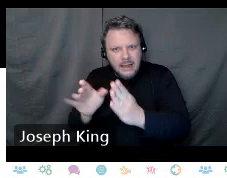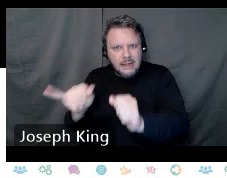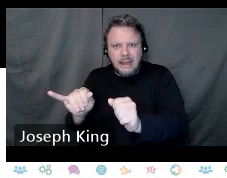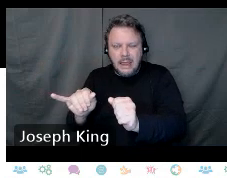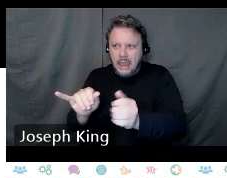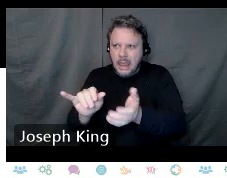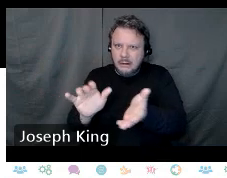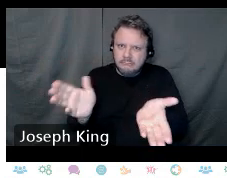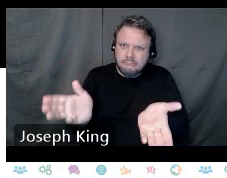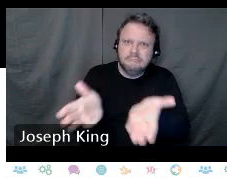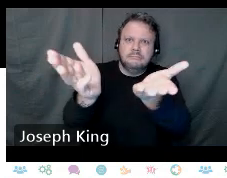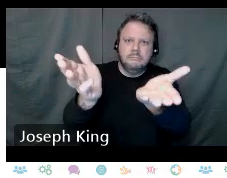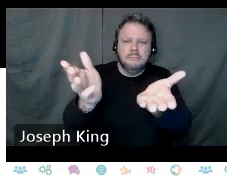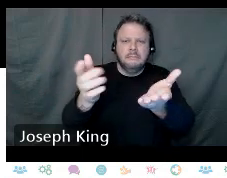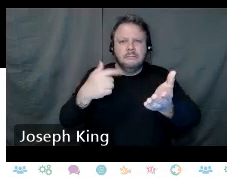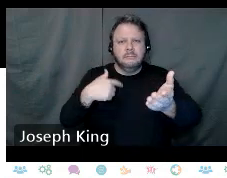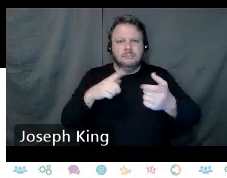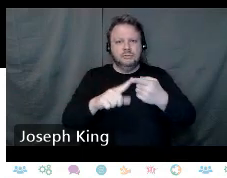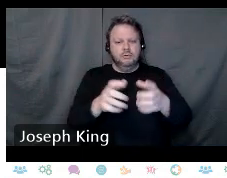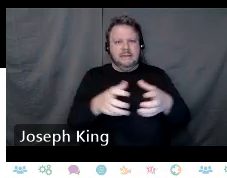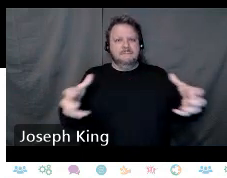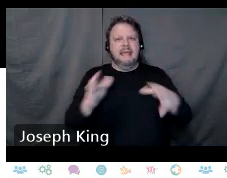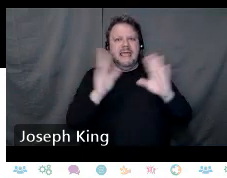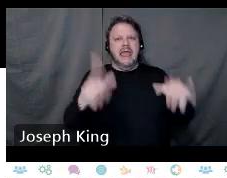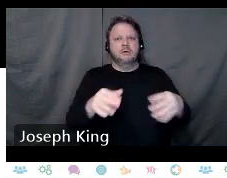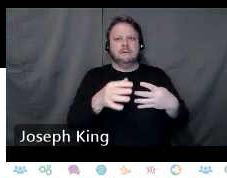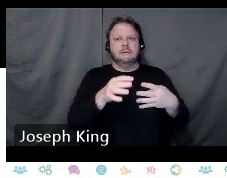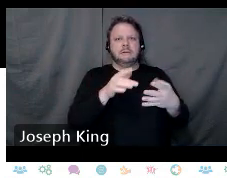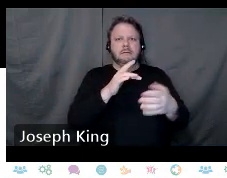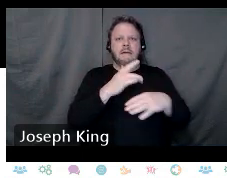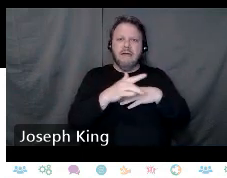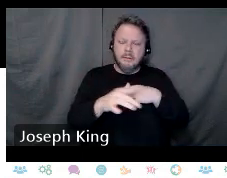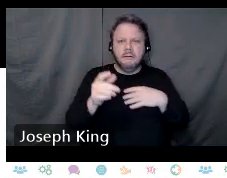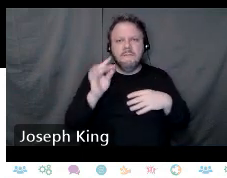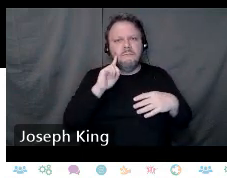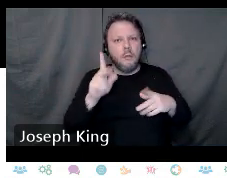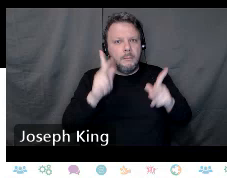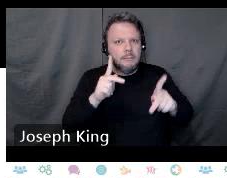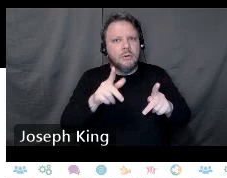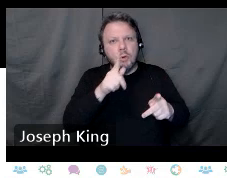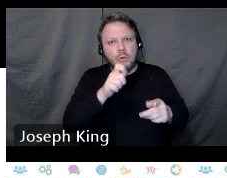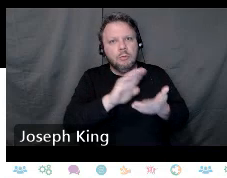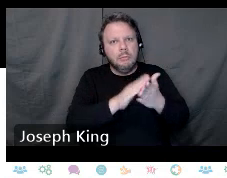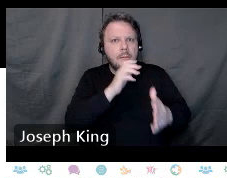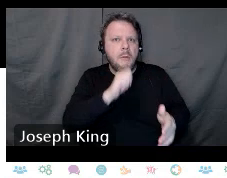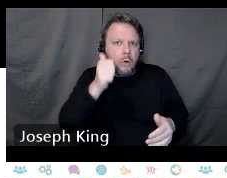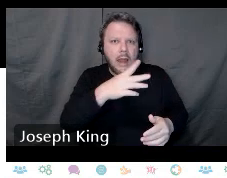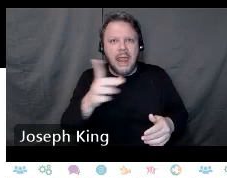really push forward our efforts to expand housing stock for people who are aging and. People who are disabled.